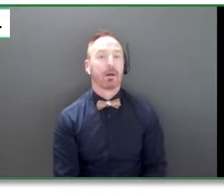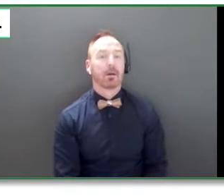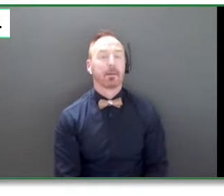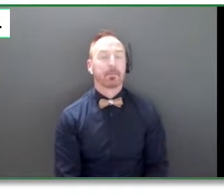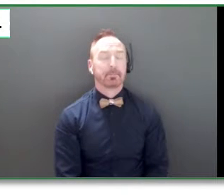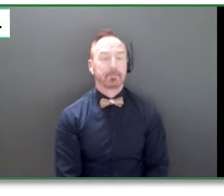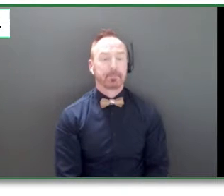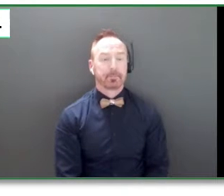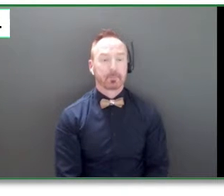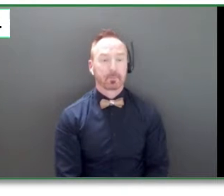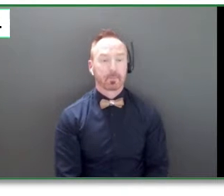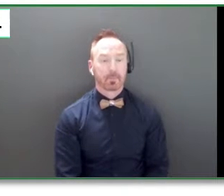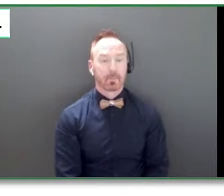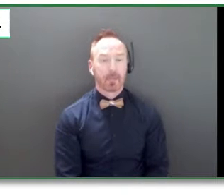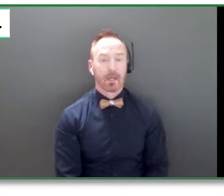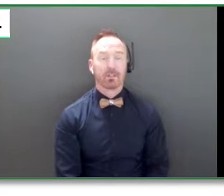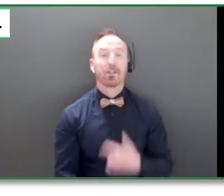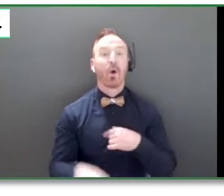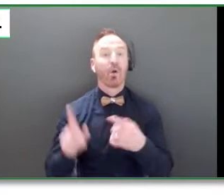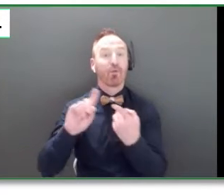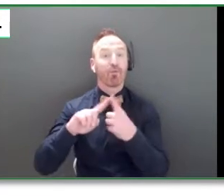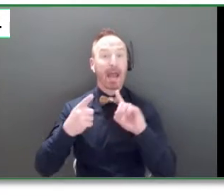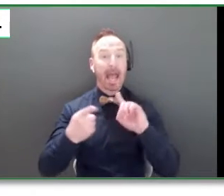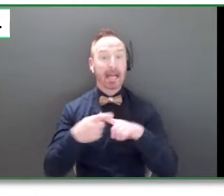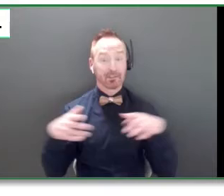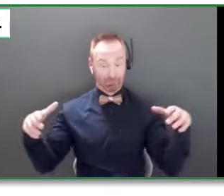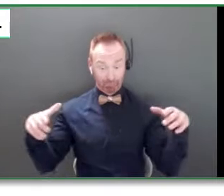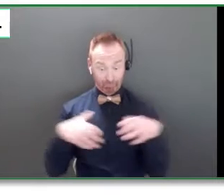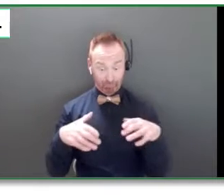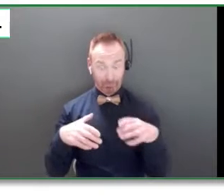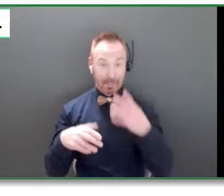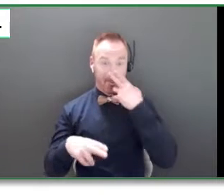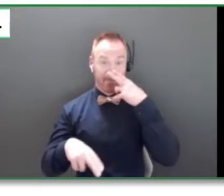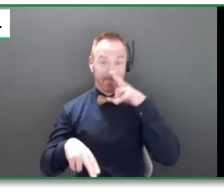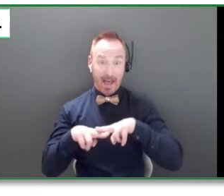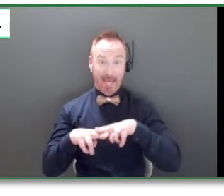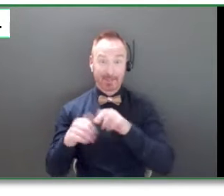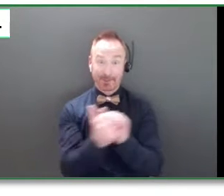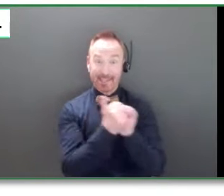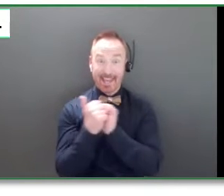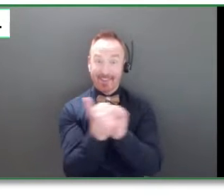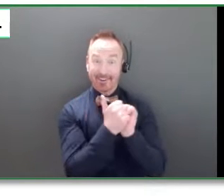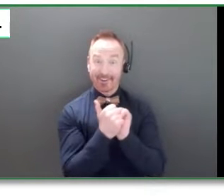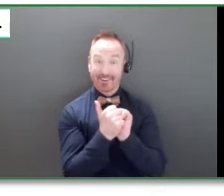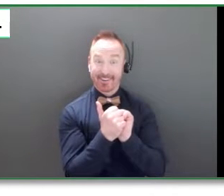have fun together. They allow me to ski with my friends